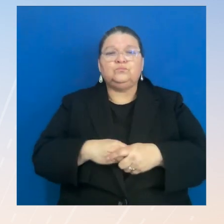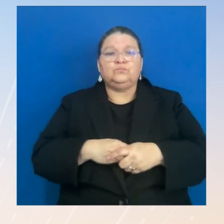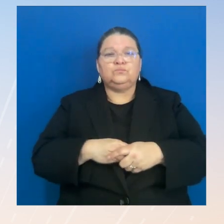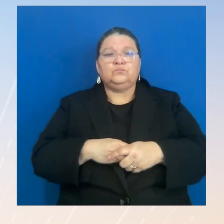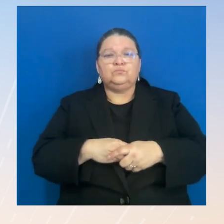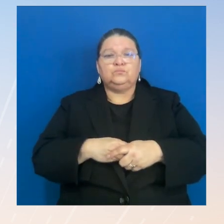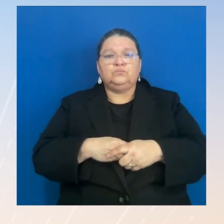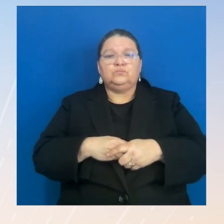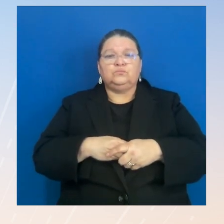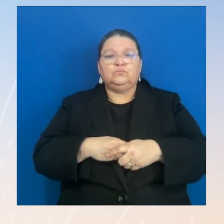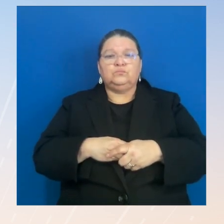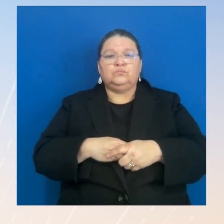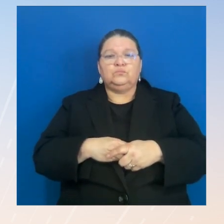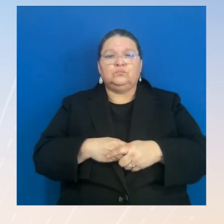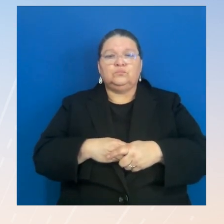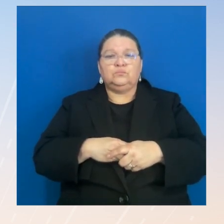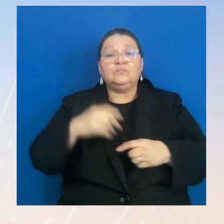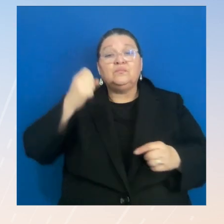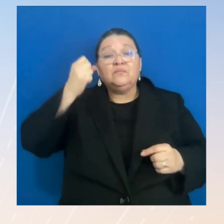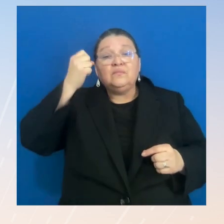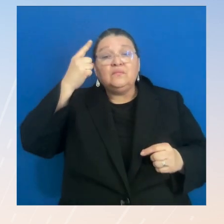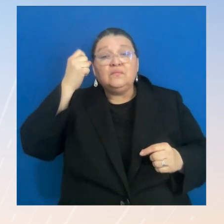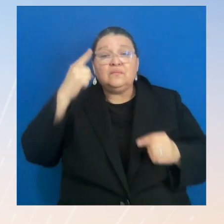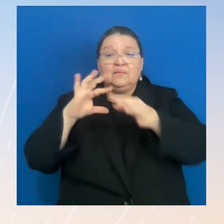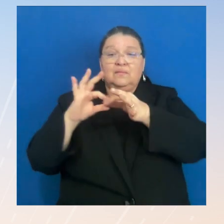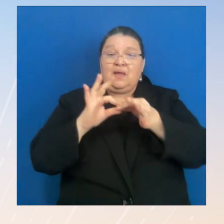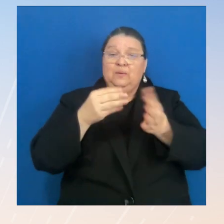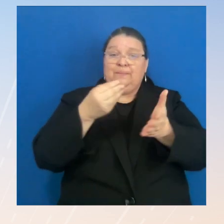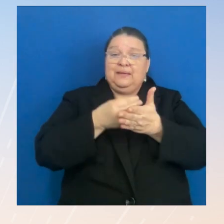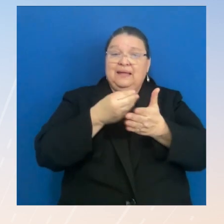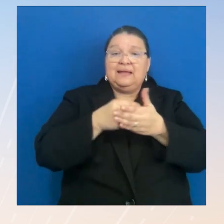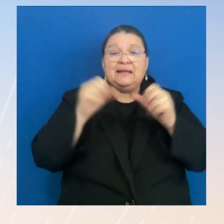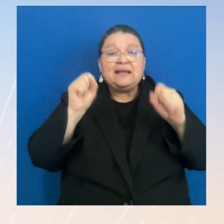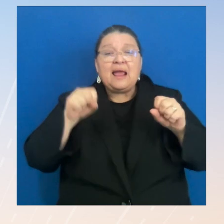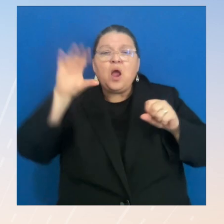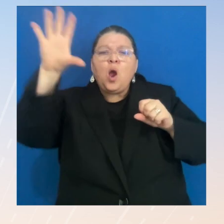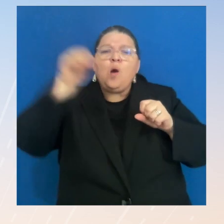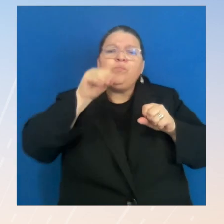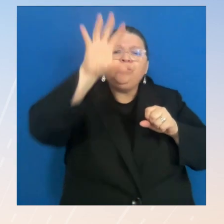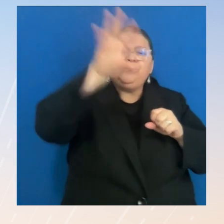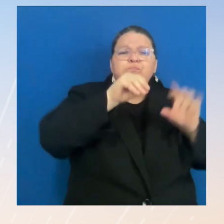I know you've said before that it can't be moved around. What we're hearing from the Hill is that they believe